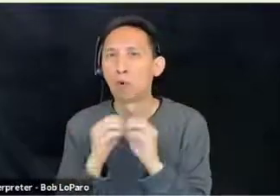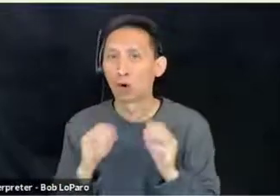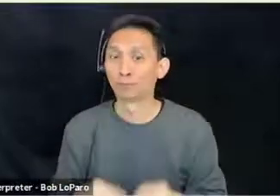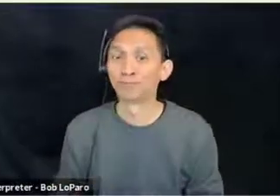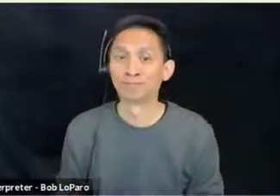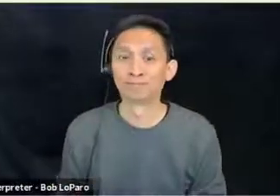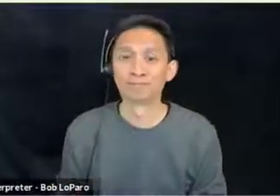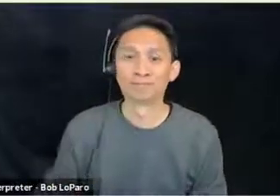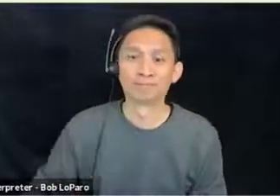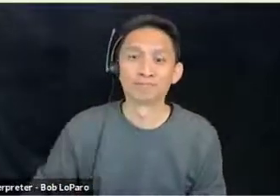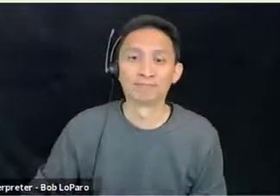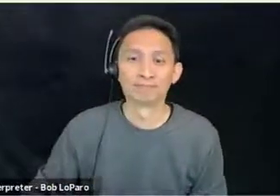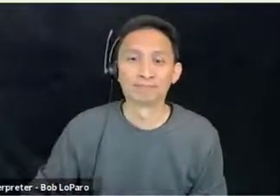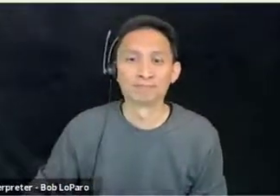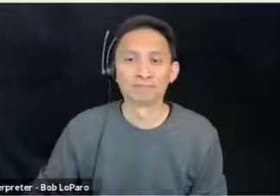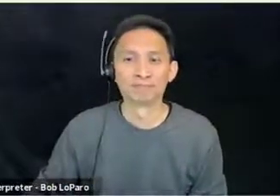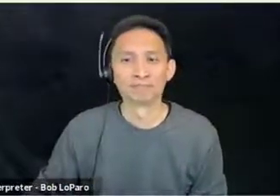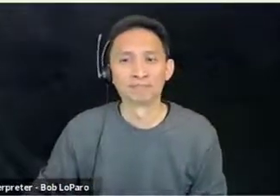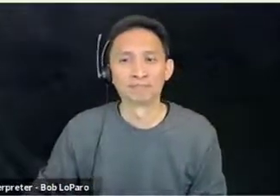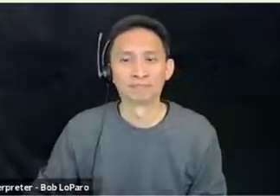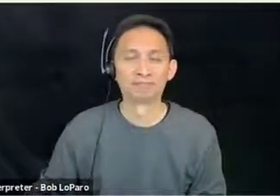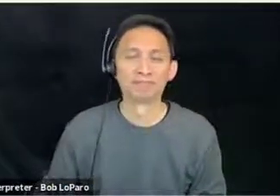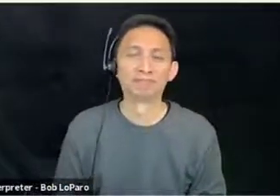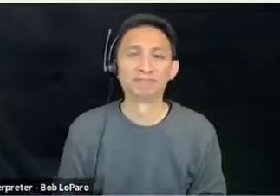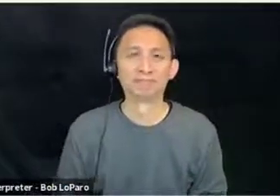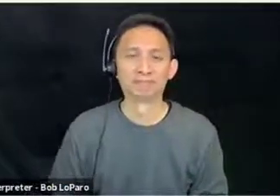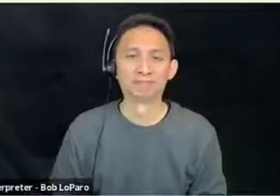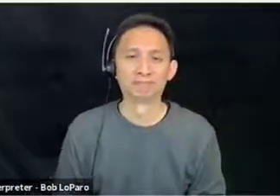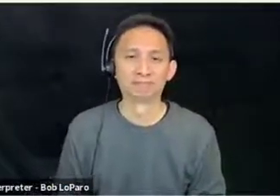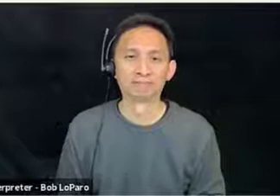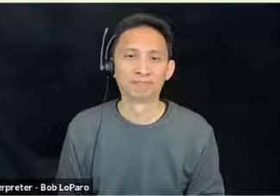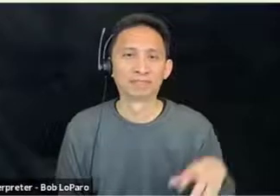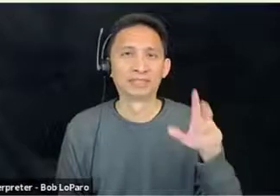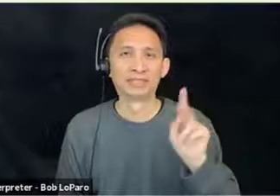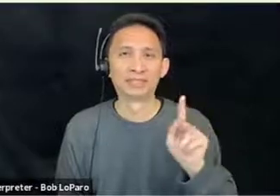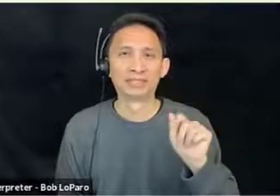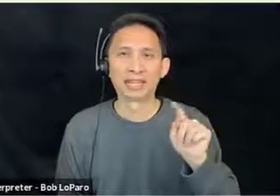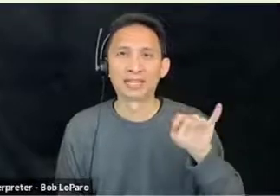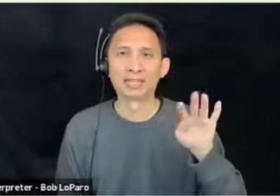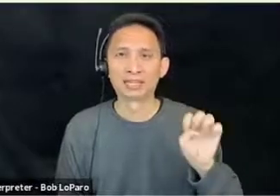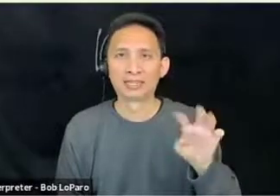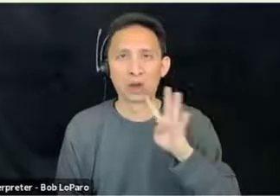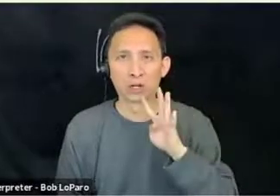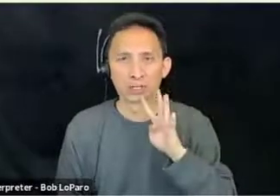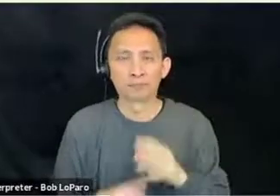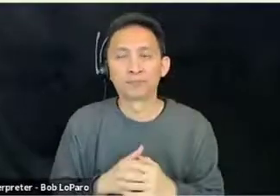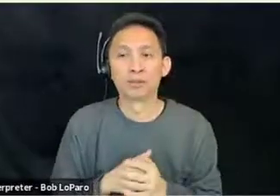And so, talking about all these different ways to identify families and individuals